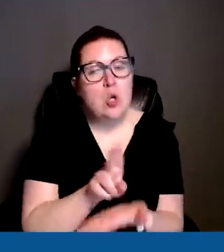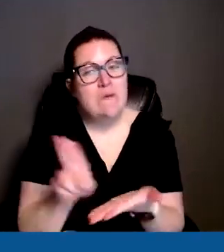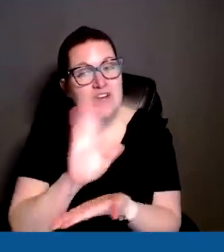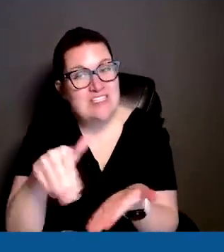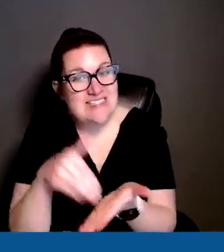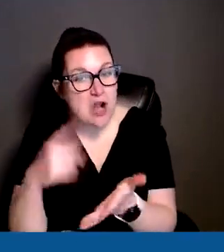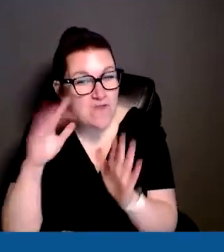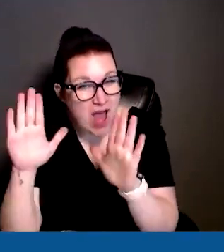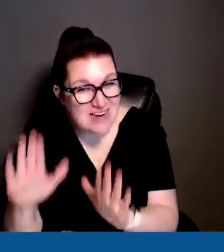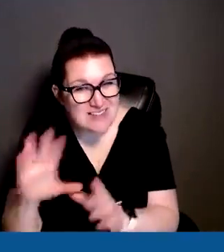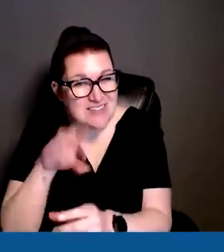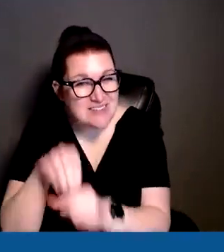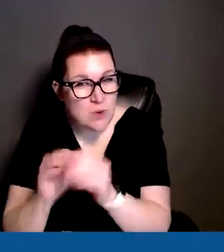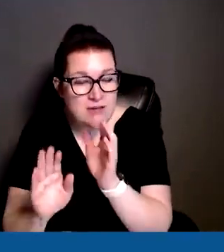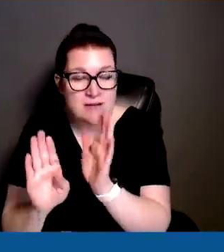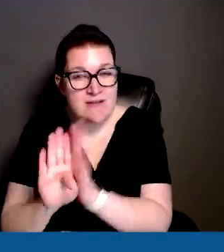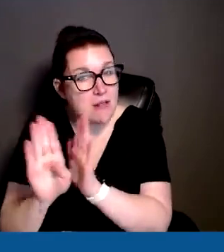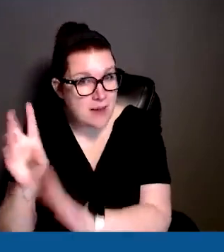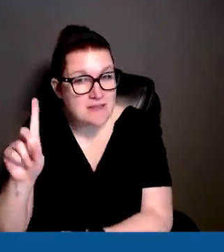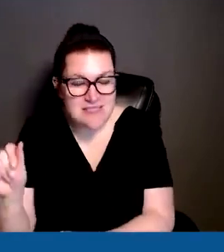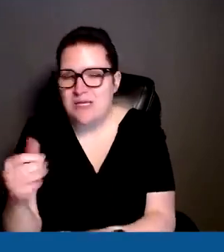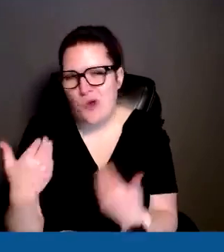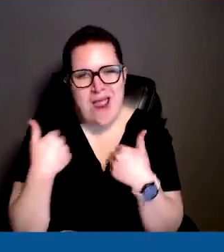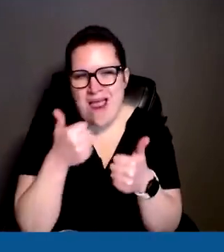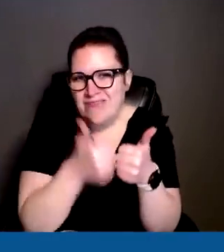So, there are one of each of those in every state and territory.